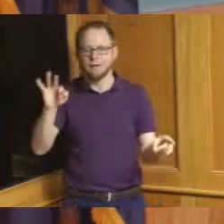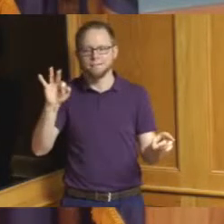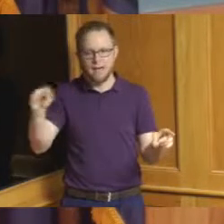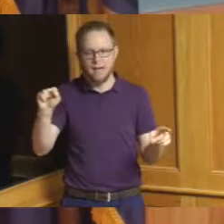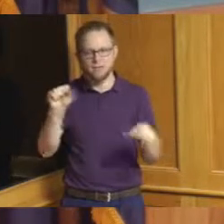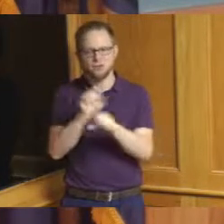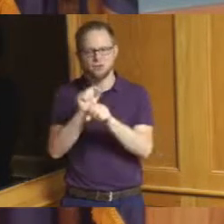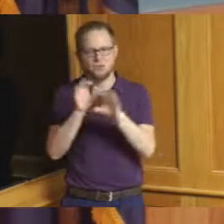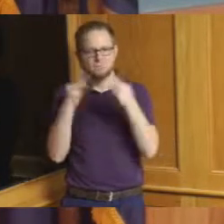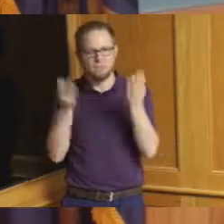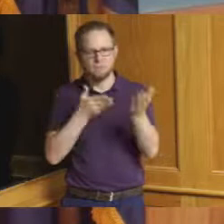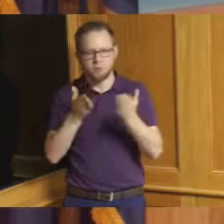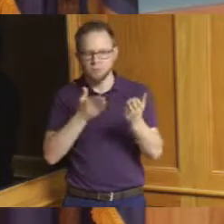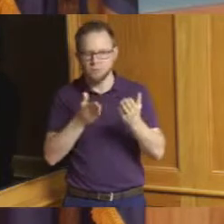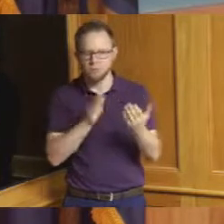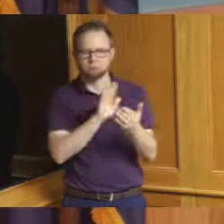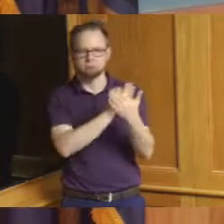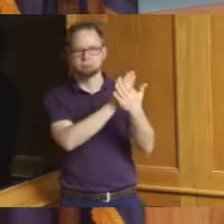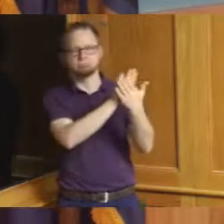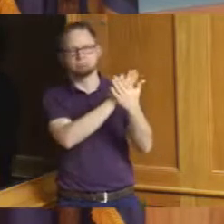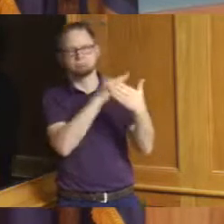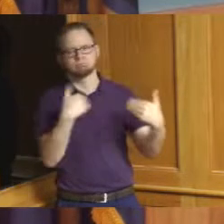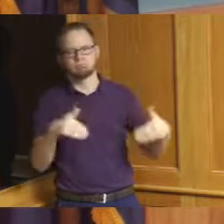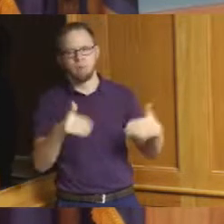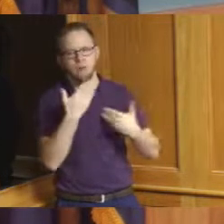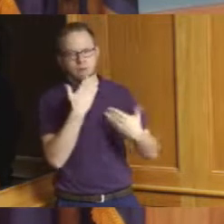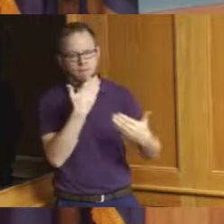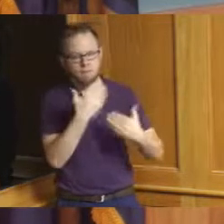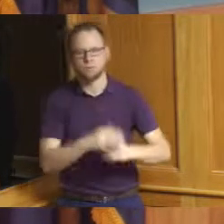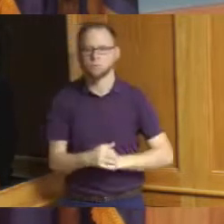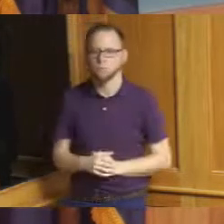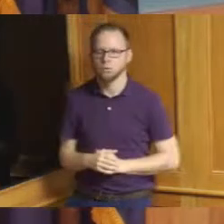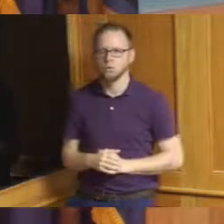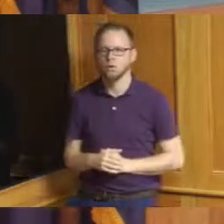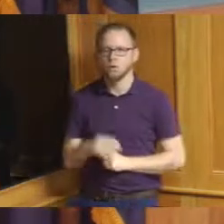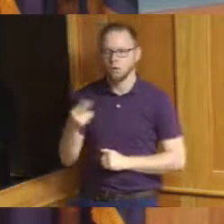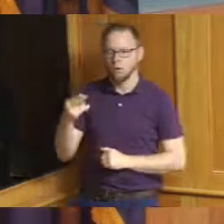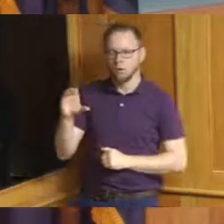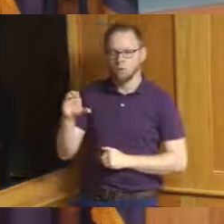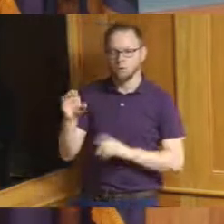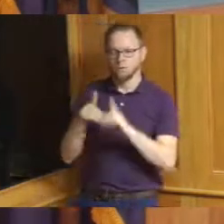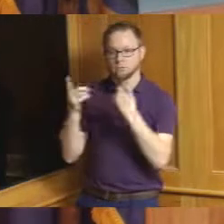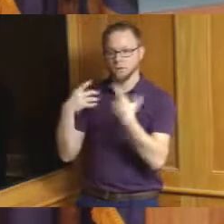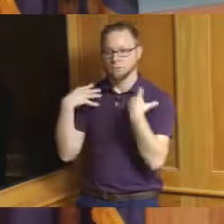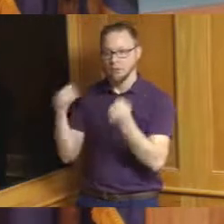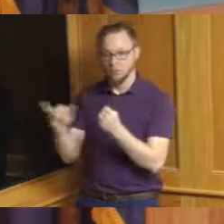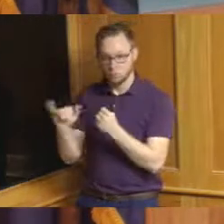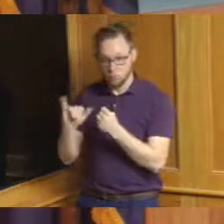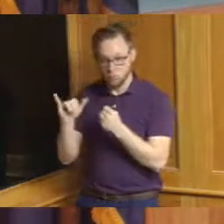family services as well as our Hamilton County Department of Health which we now partner with